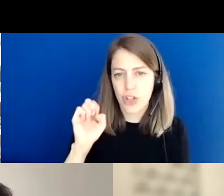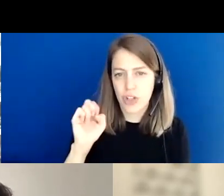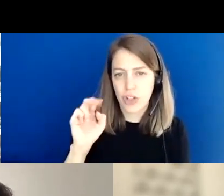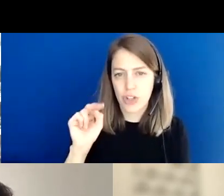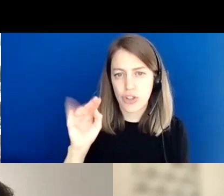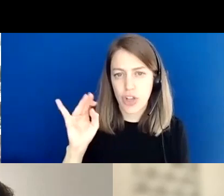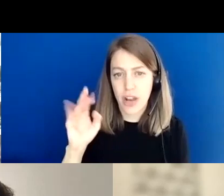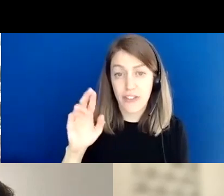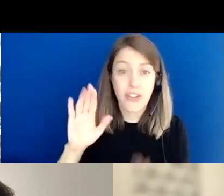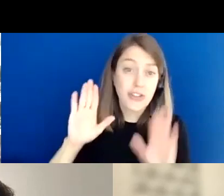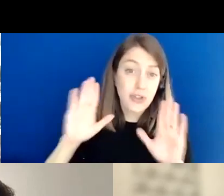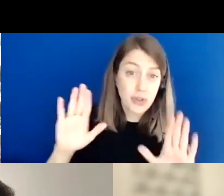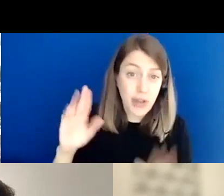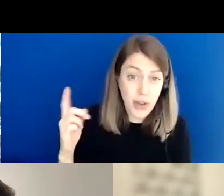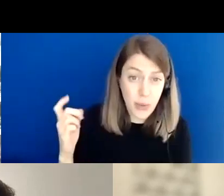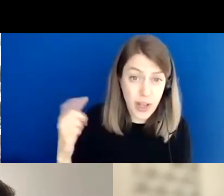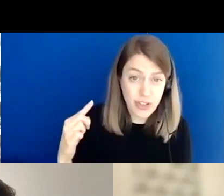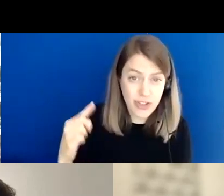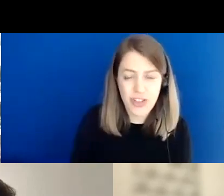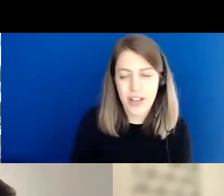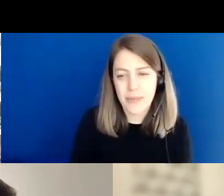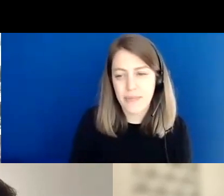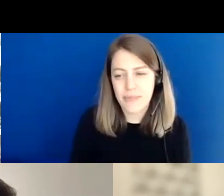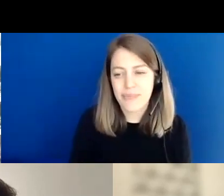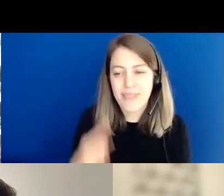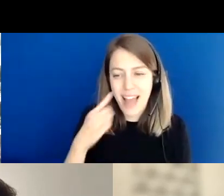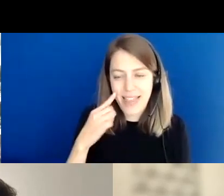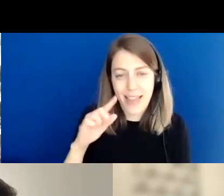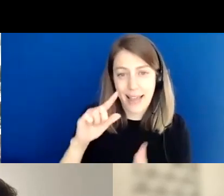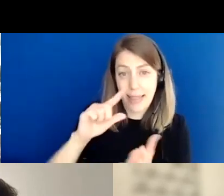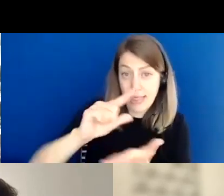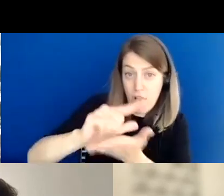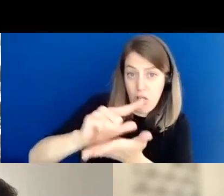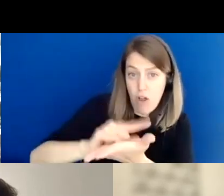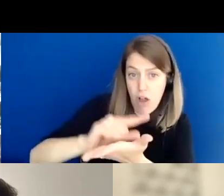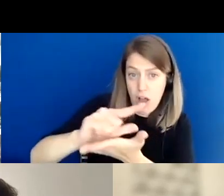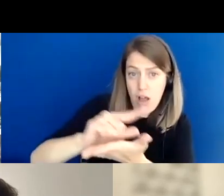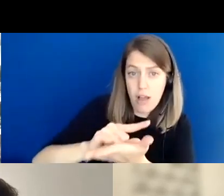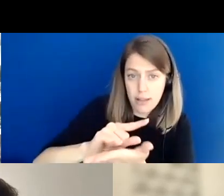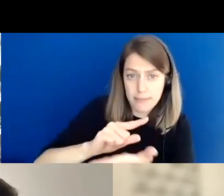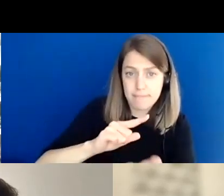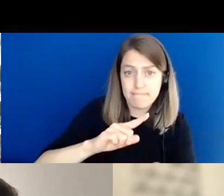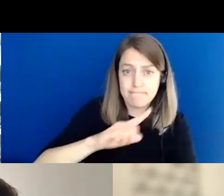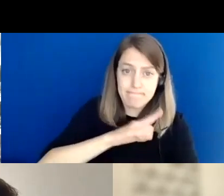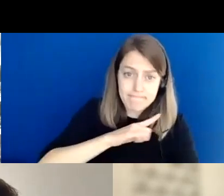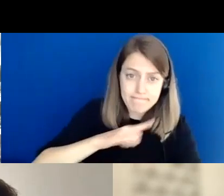I think that the litigation has been very interesting.